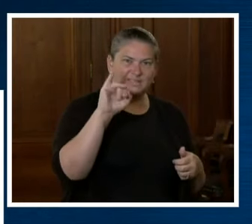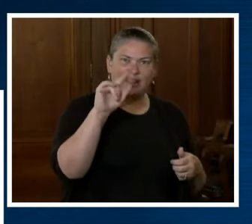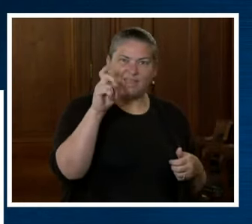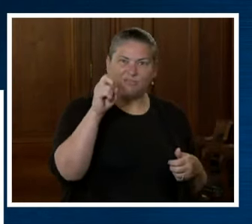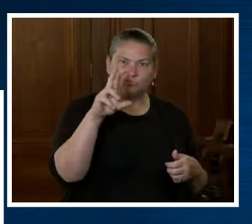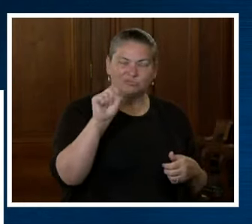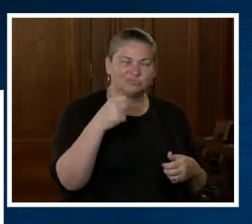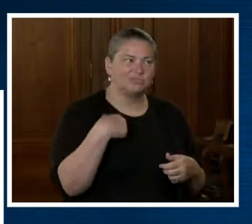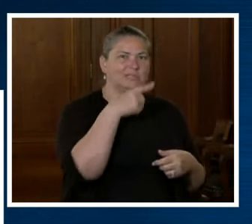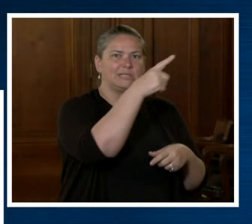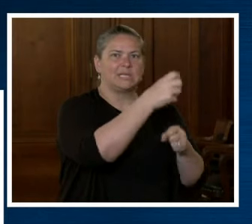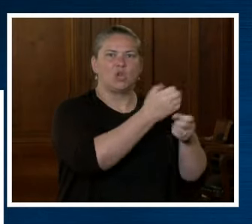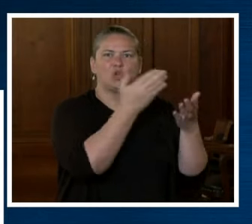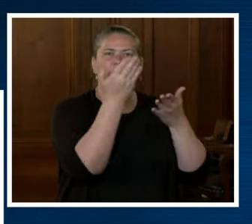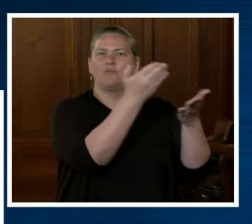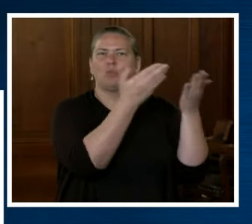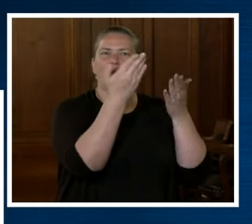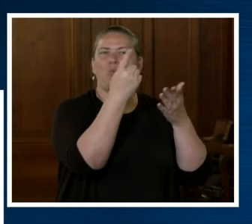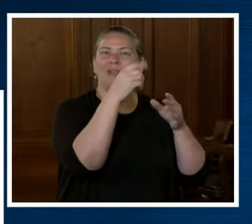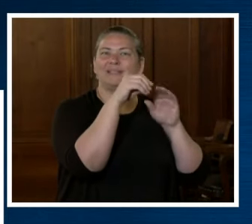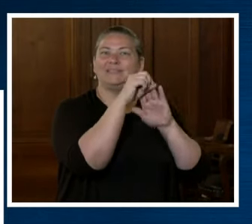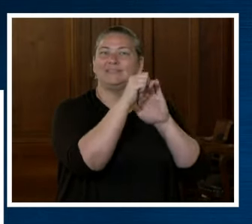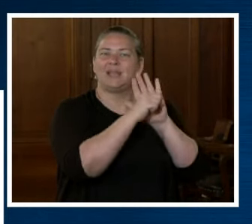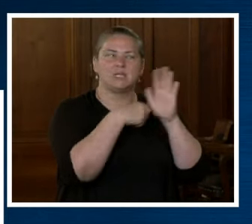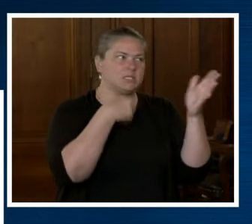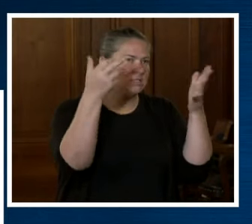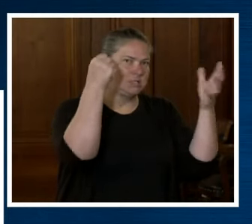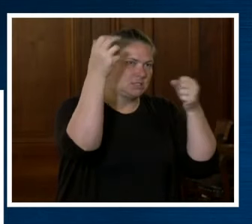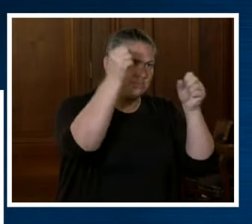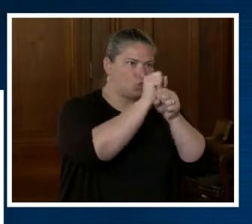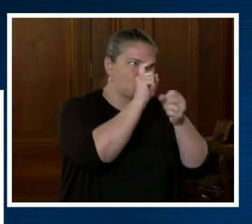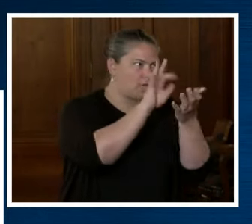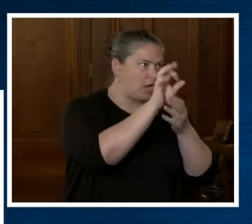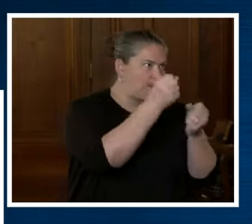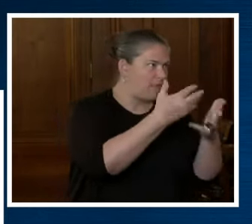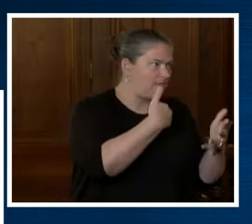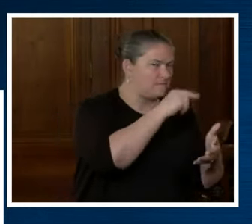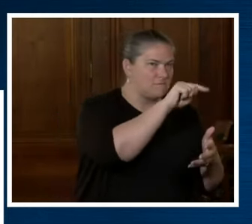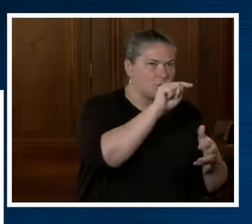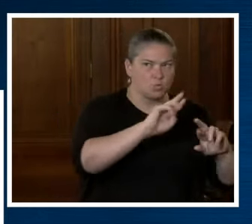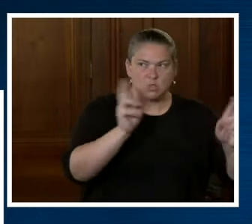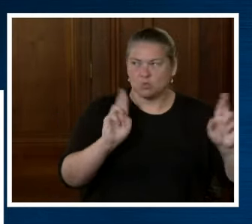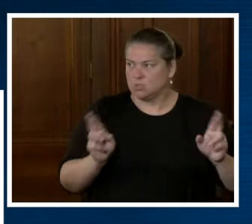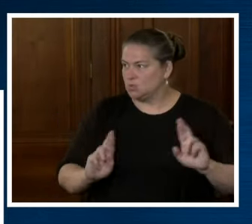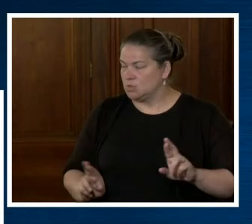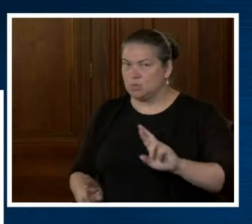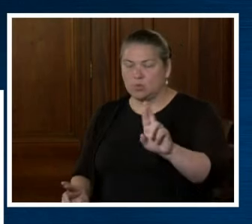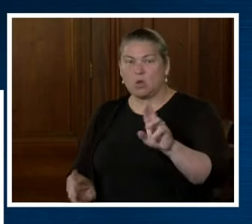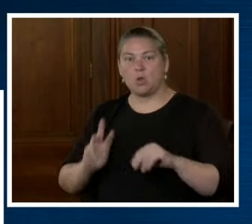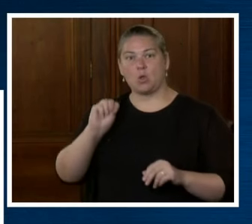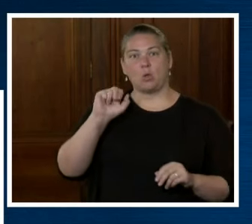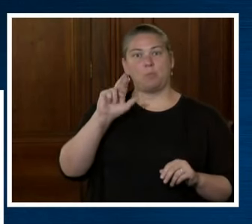DURING THAT.